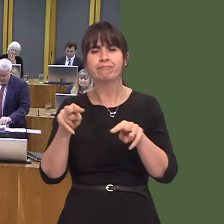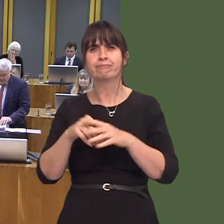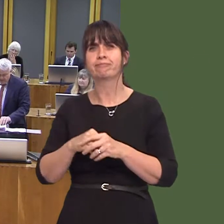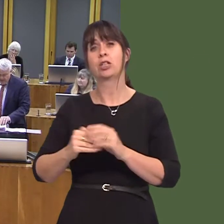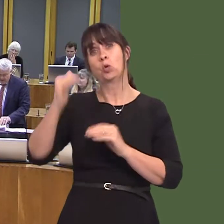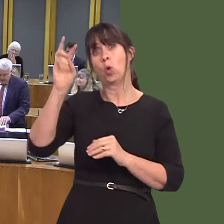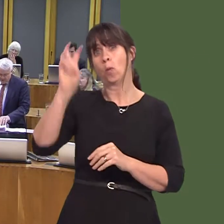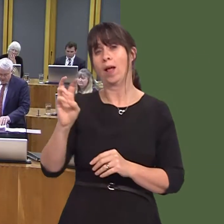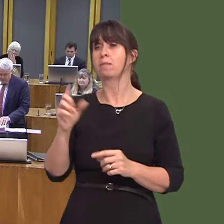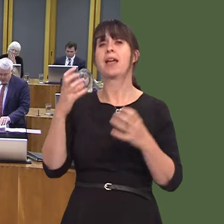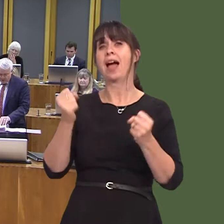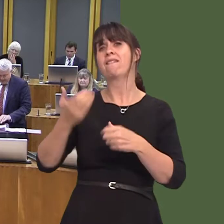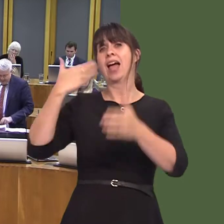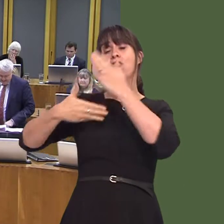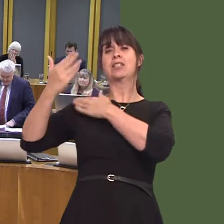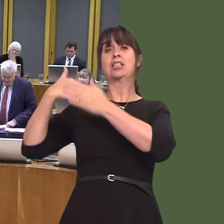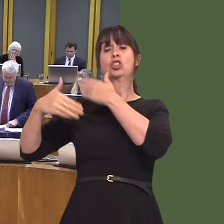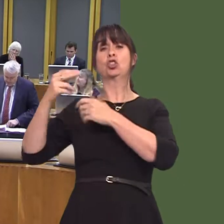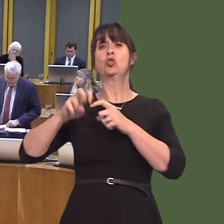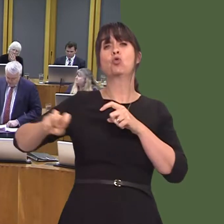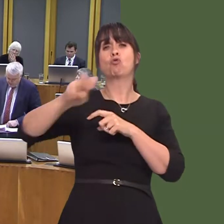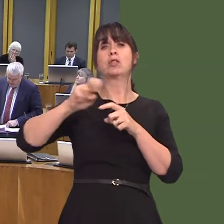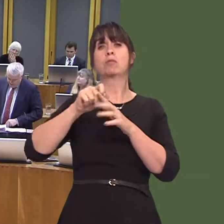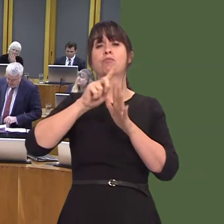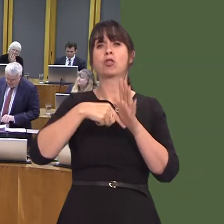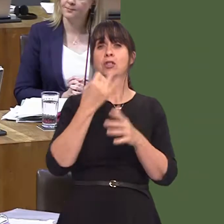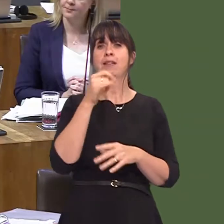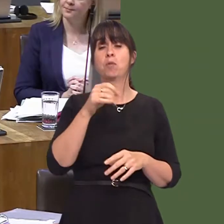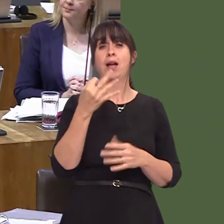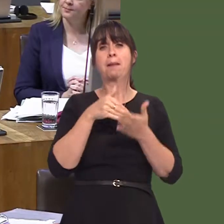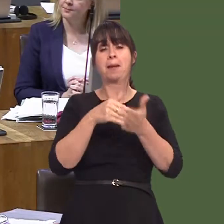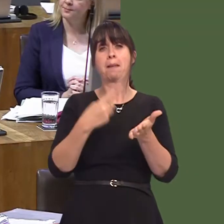For example, as part of the heritage tourism project, Cadw spent approximately £7.8 million